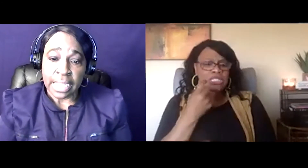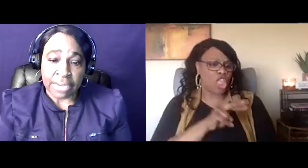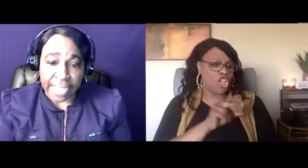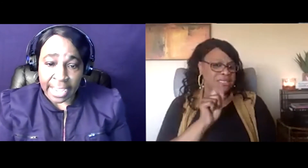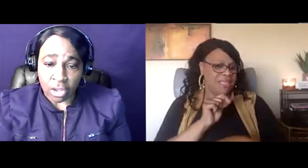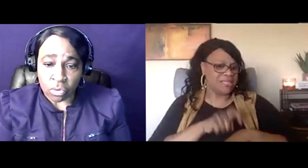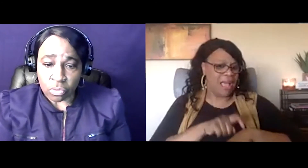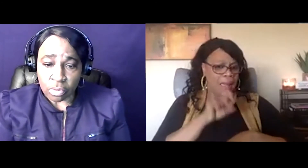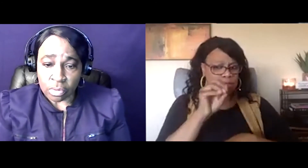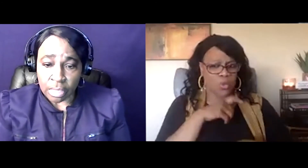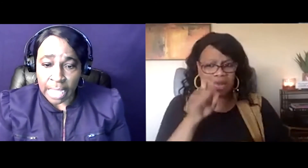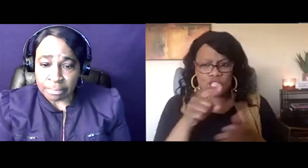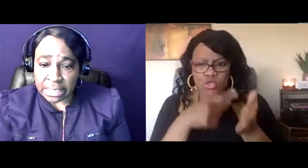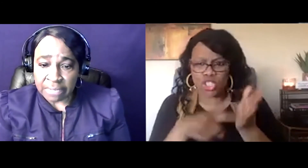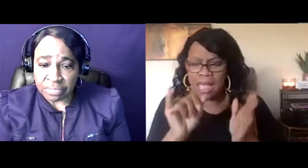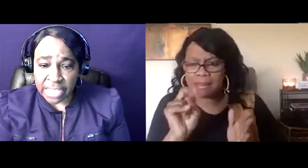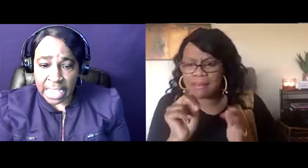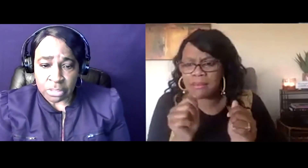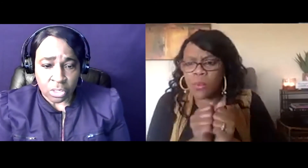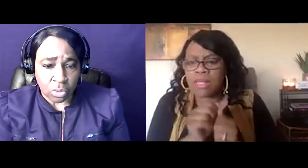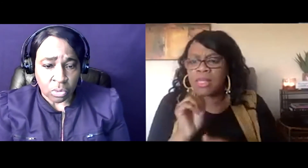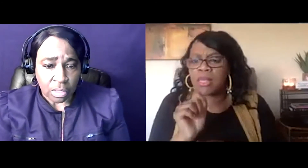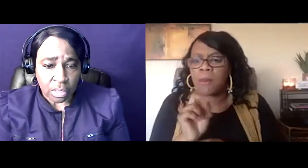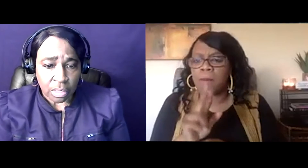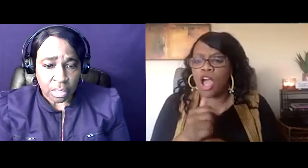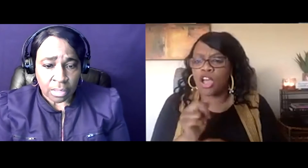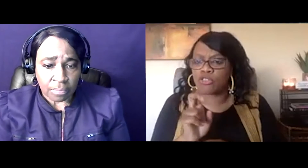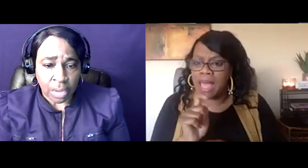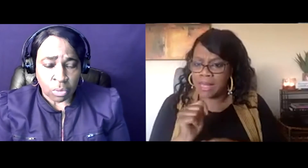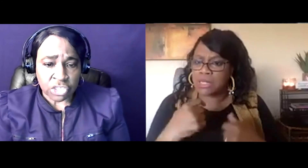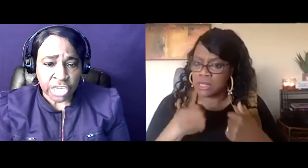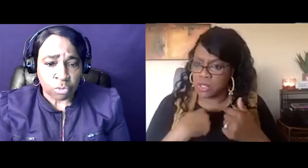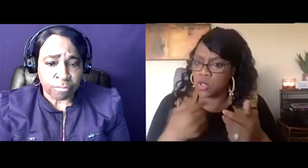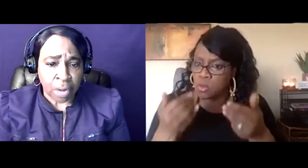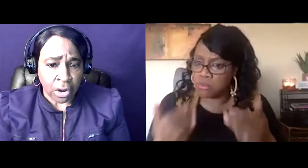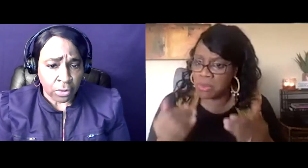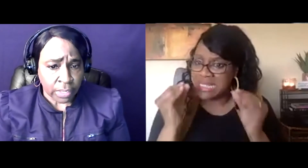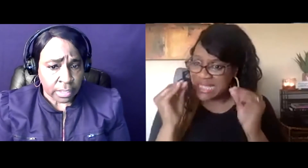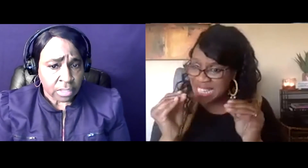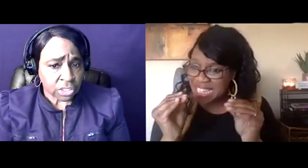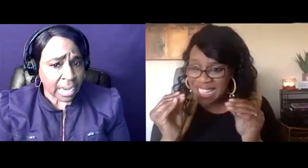And now i'm looking at the time, so I want to check with Margaret. Should I